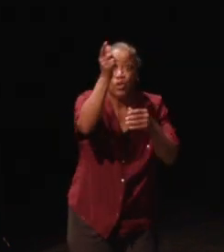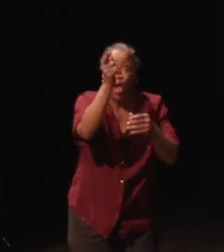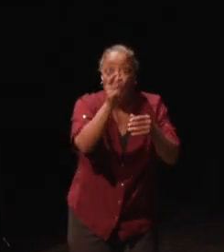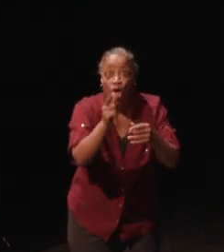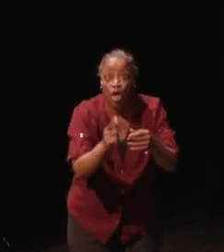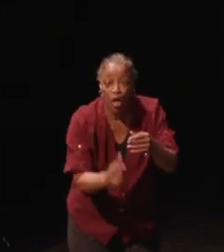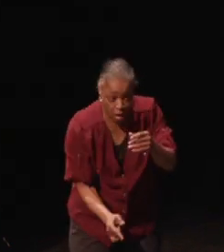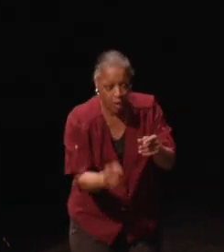Yes.